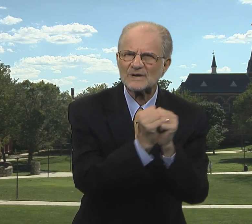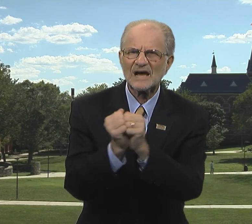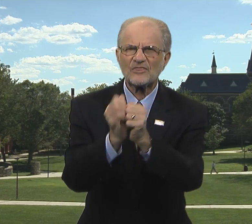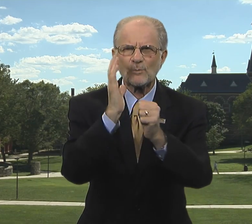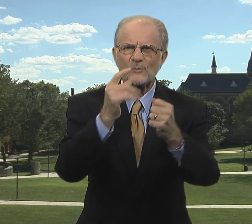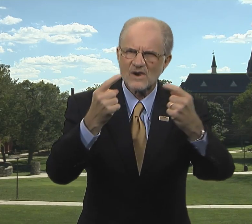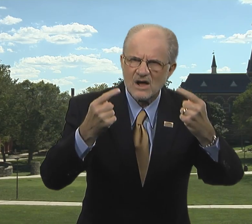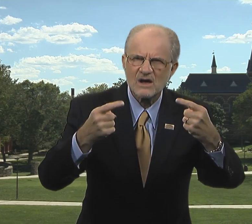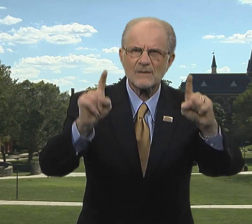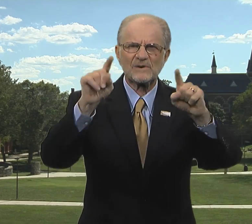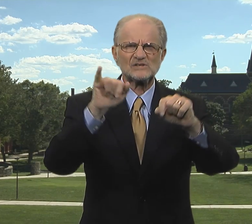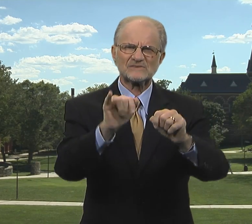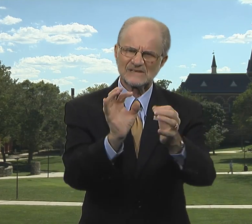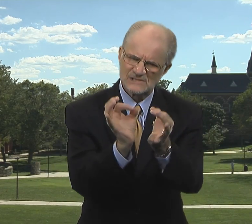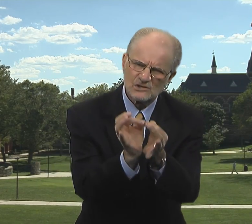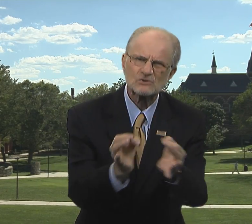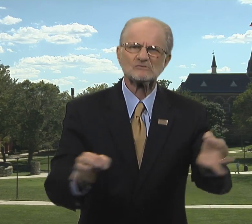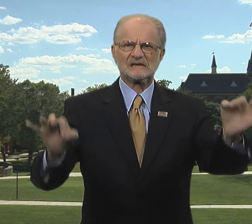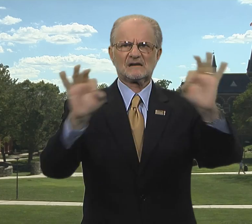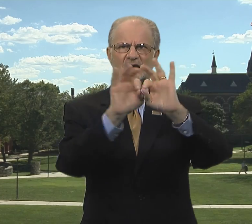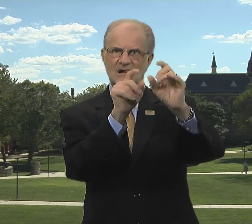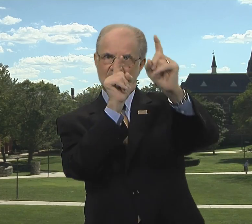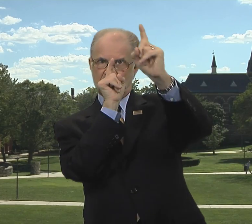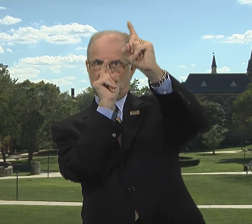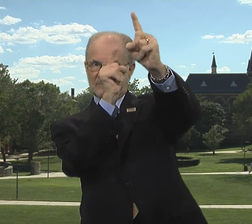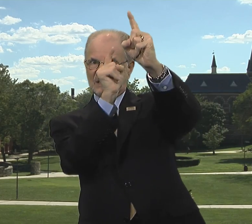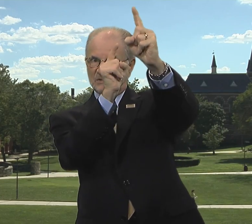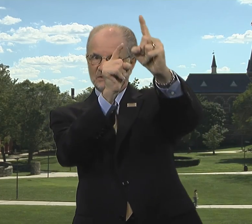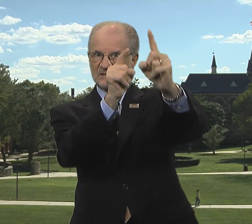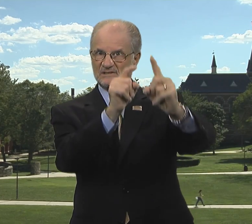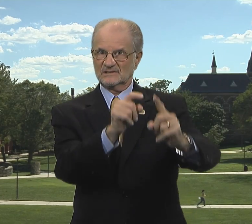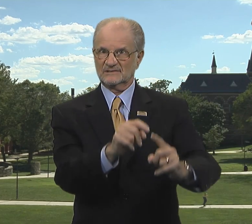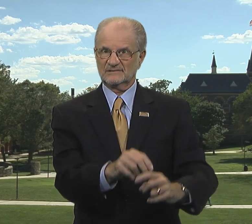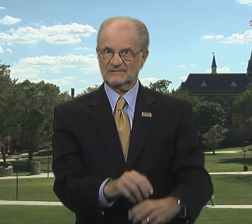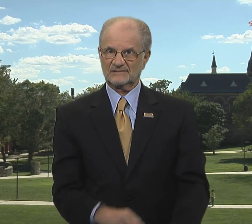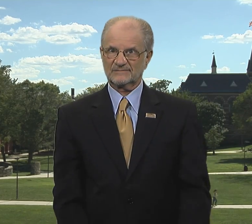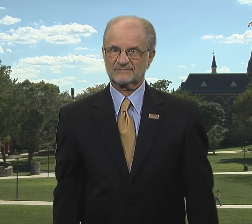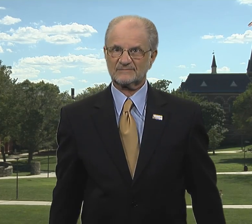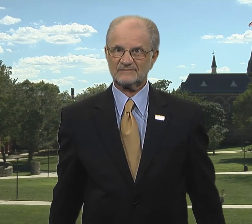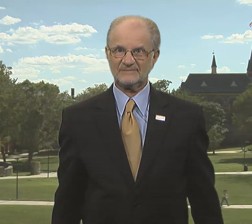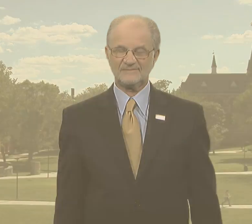Together, we will accomplish this critical mission.